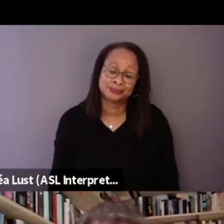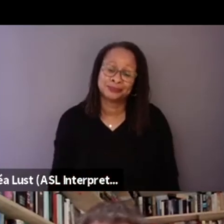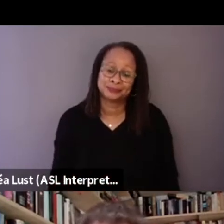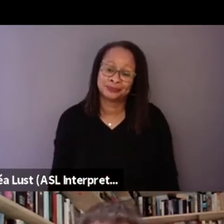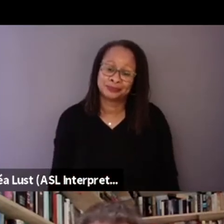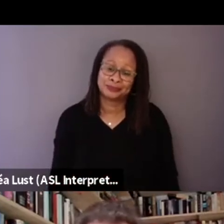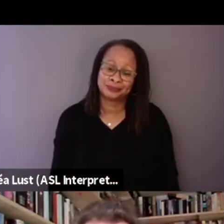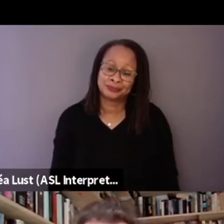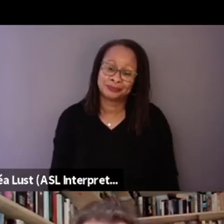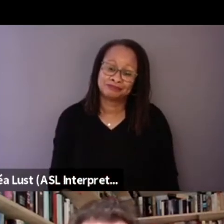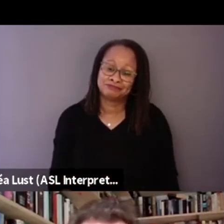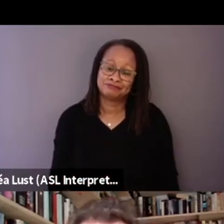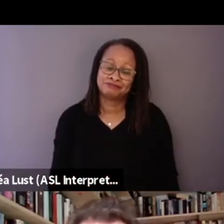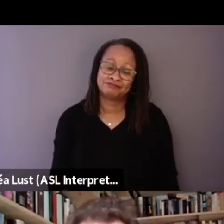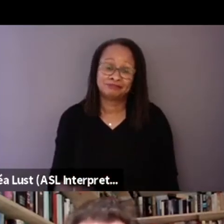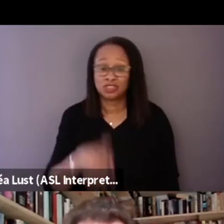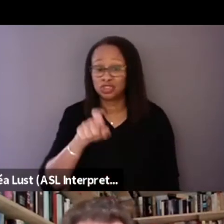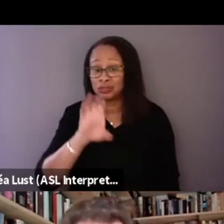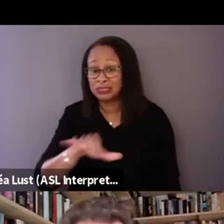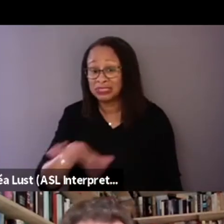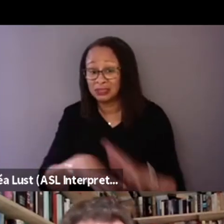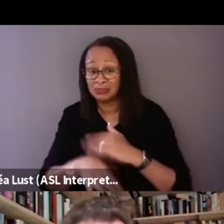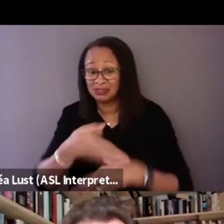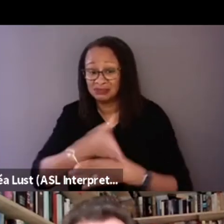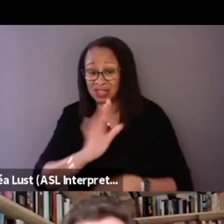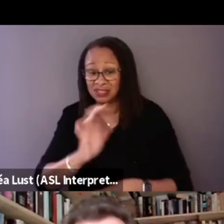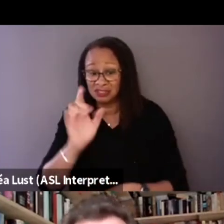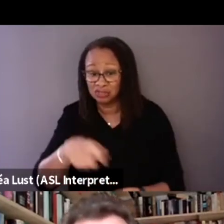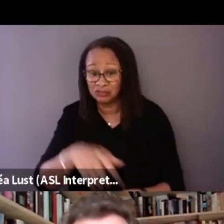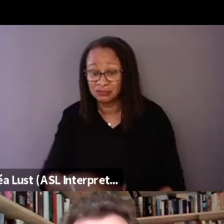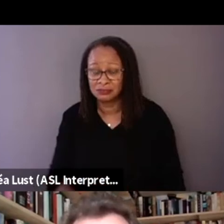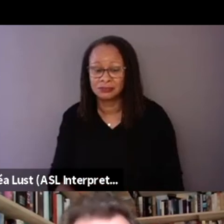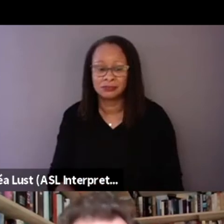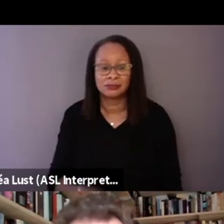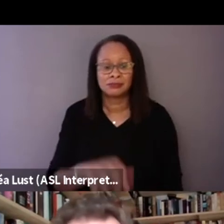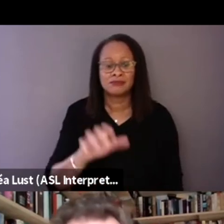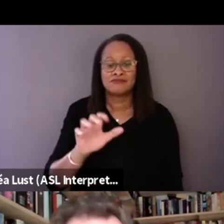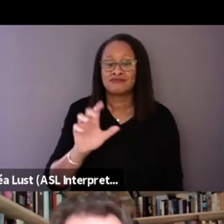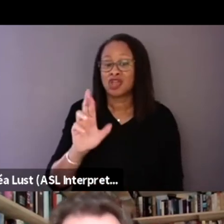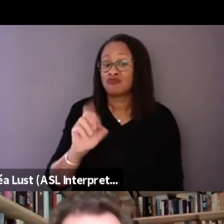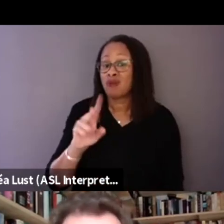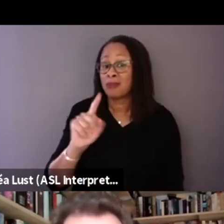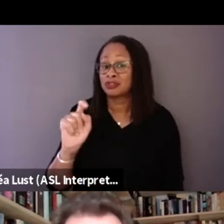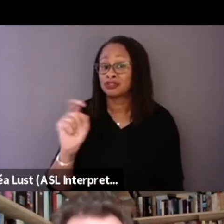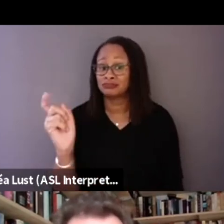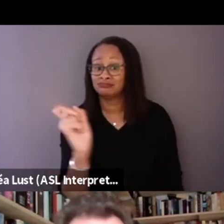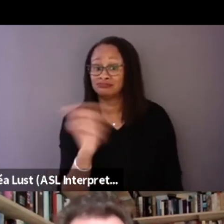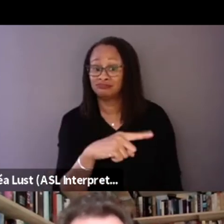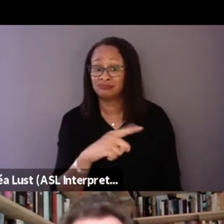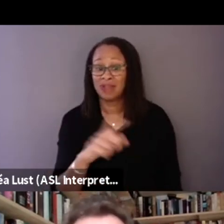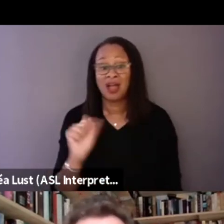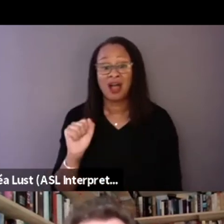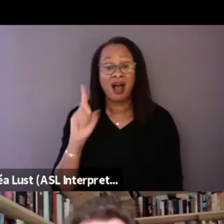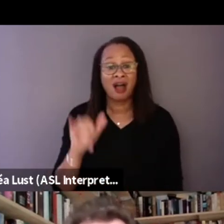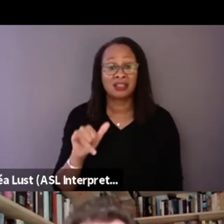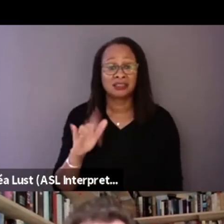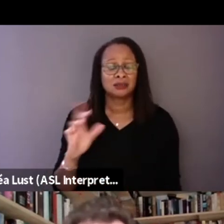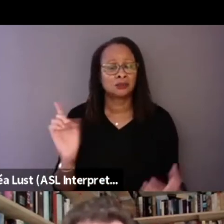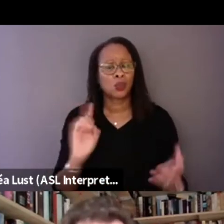which is just, should be a fundamental right. And Ady, where has your activism been focused of late